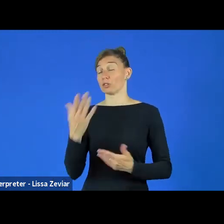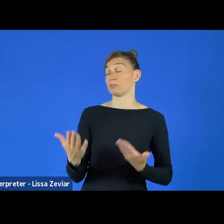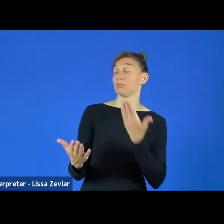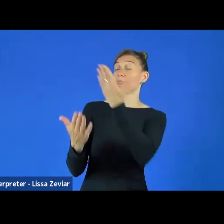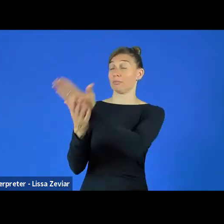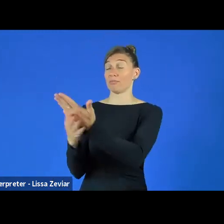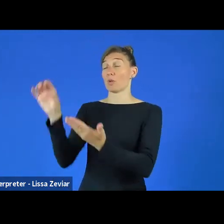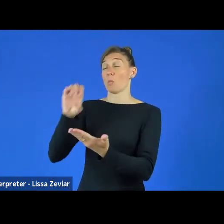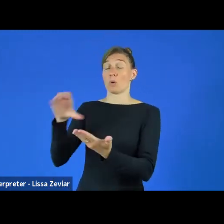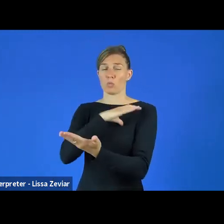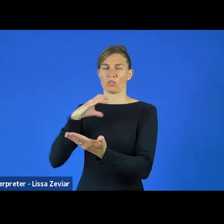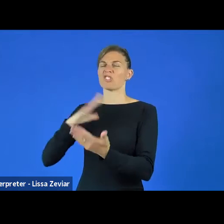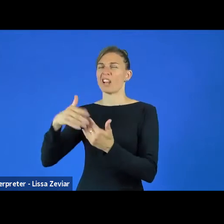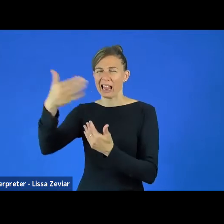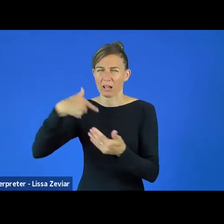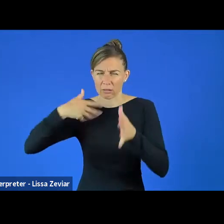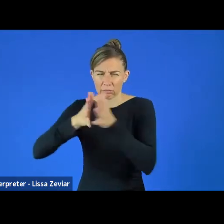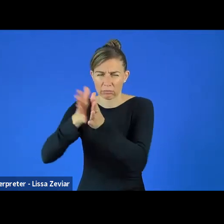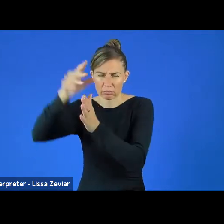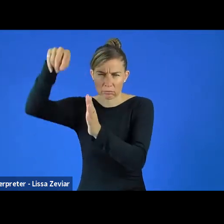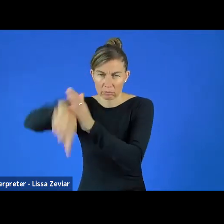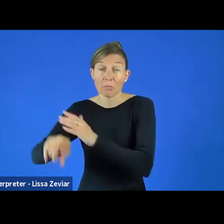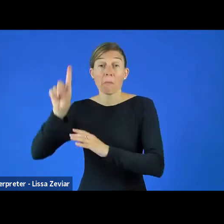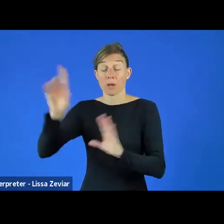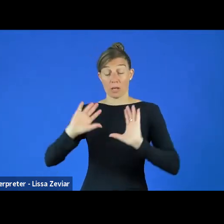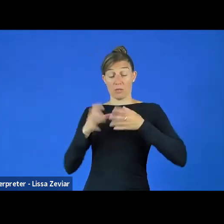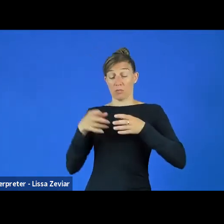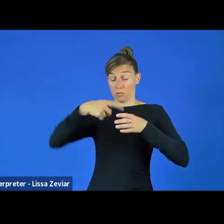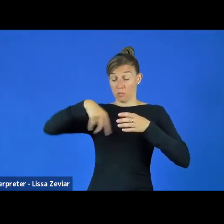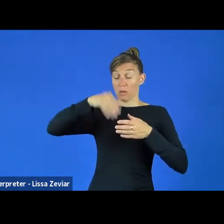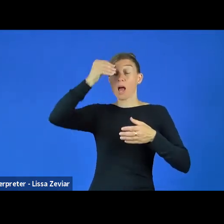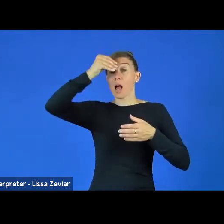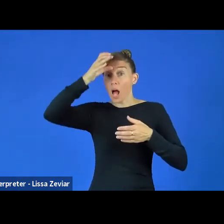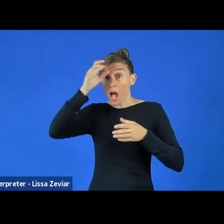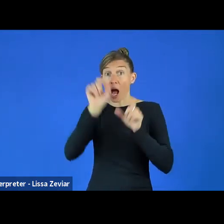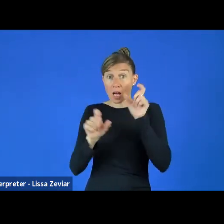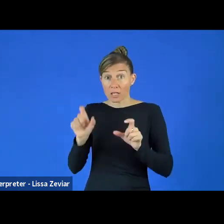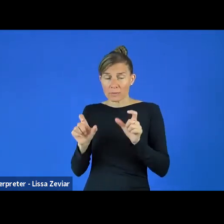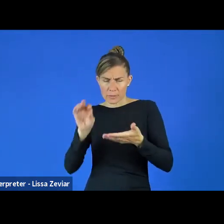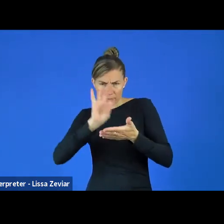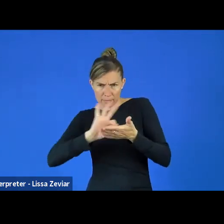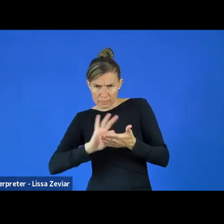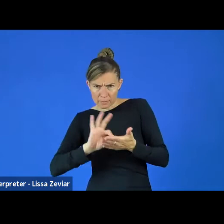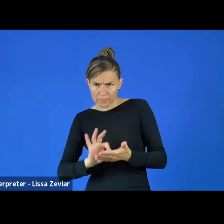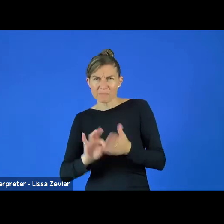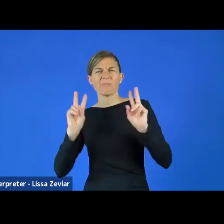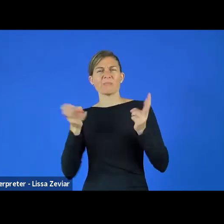We have a group of experts drafting and deciding about the standard. It is called a technical committee.